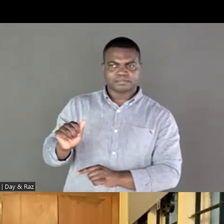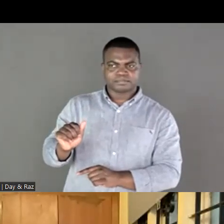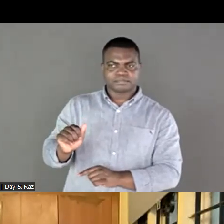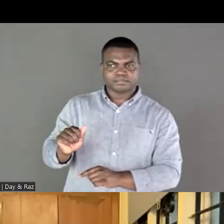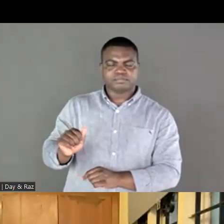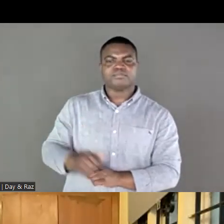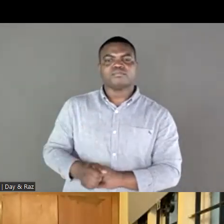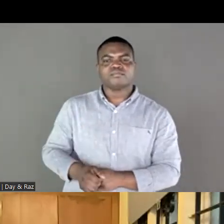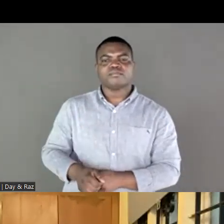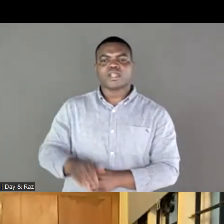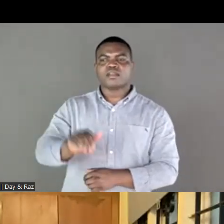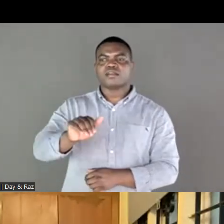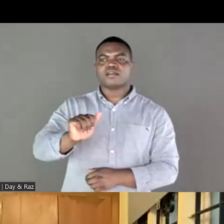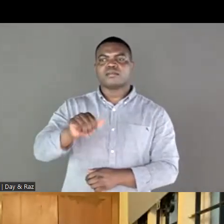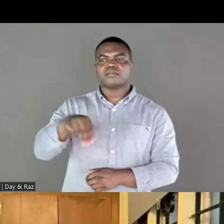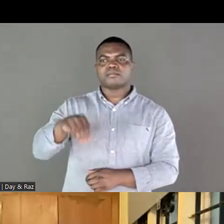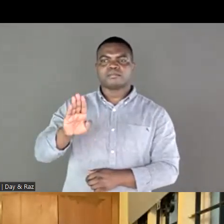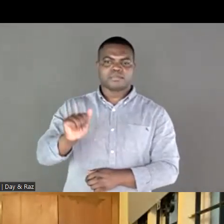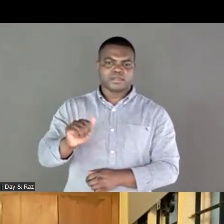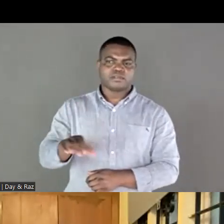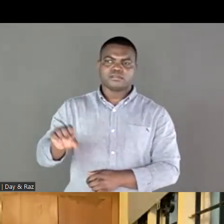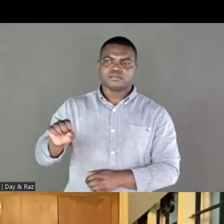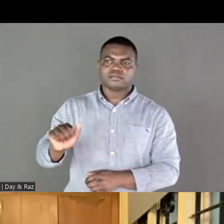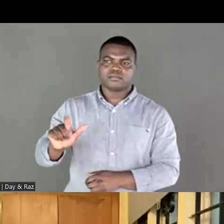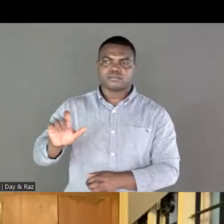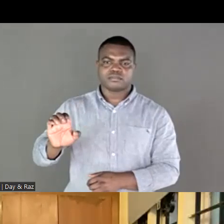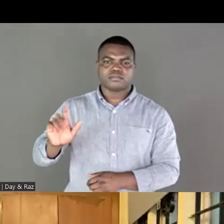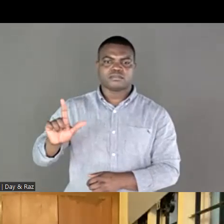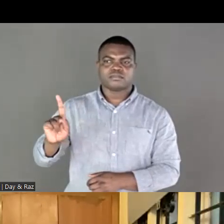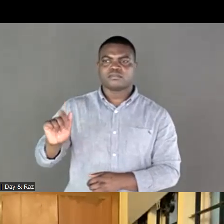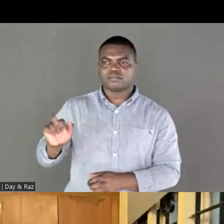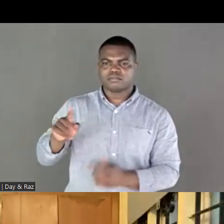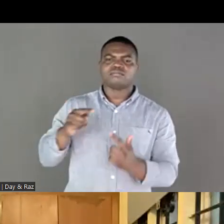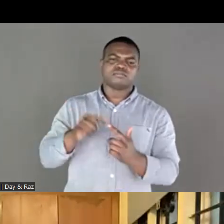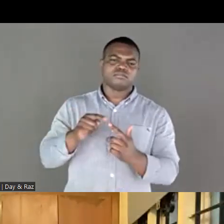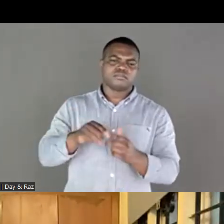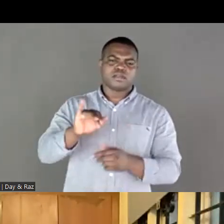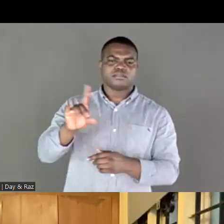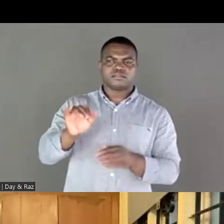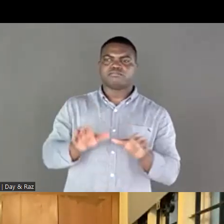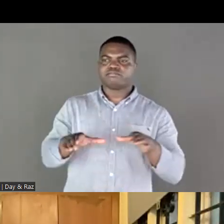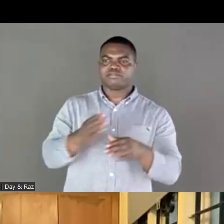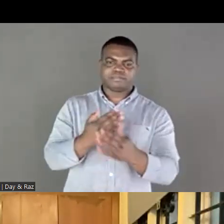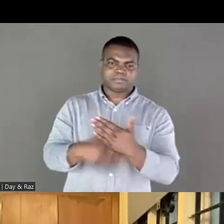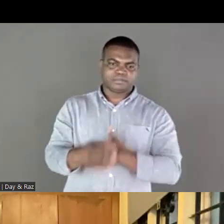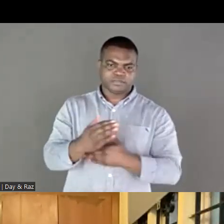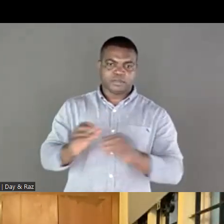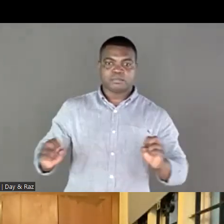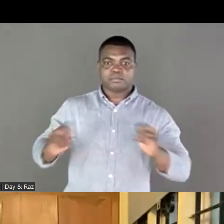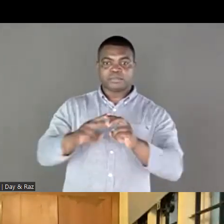actors and Opie these disappearances around bridge article 11, please, Amber, the floor is yours.